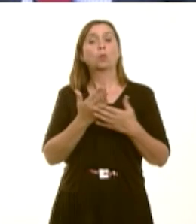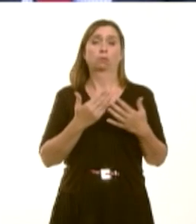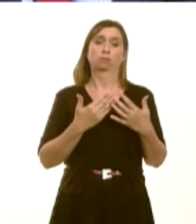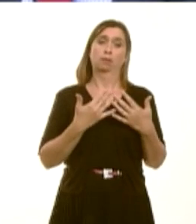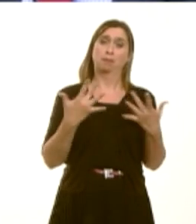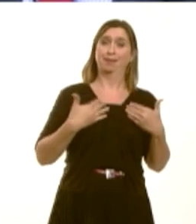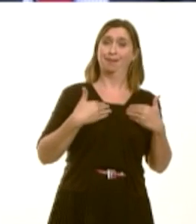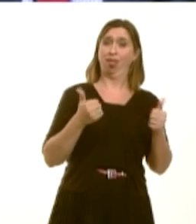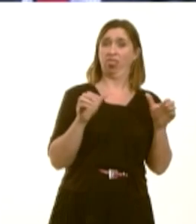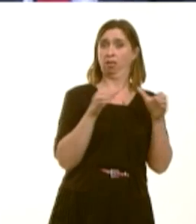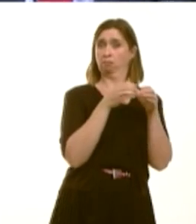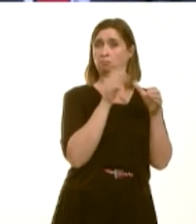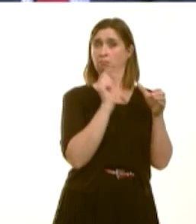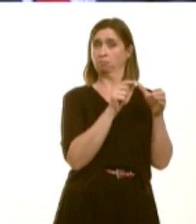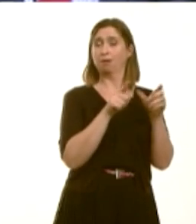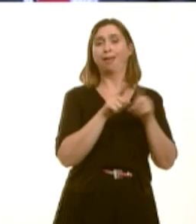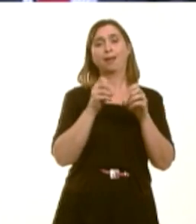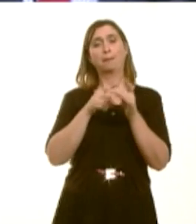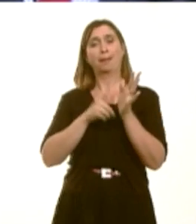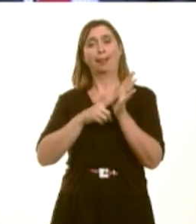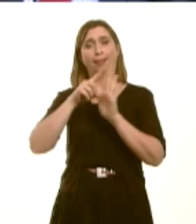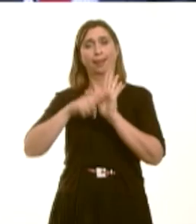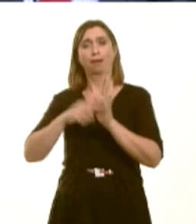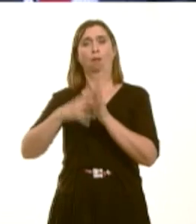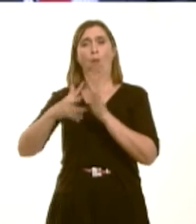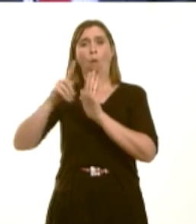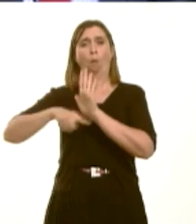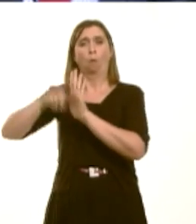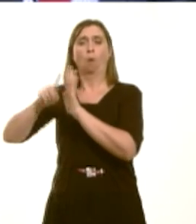the Bill, and, ultimately, through introducing legislation with regard to minimum pricing.